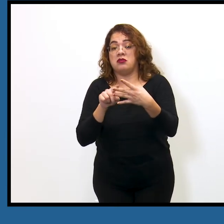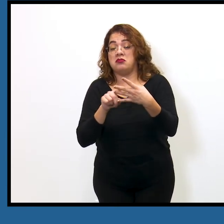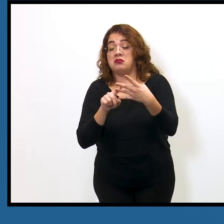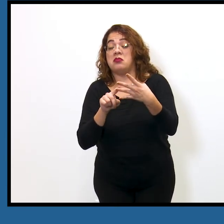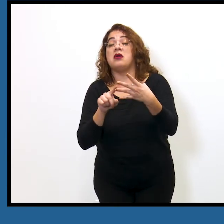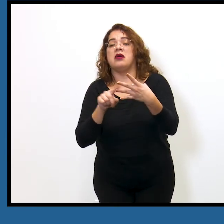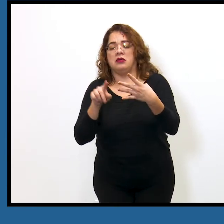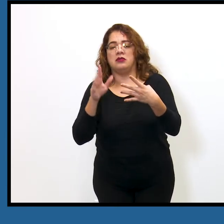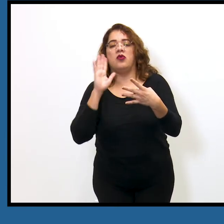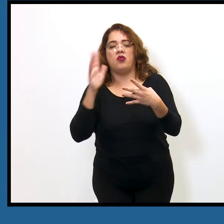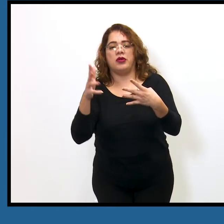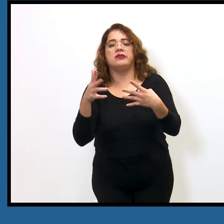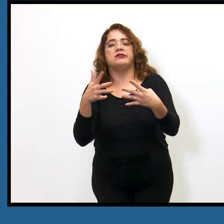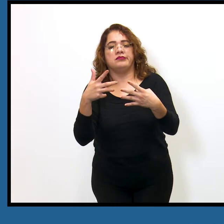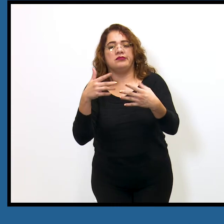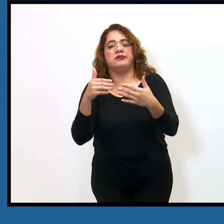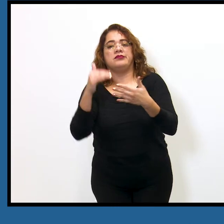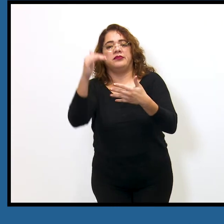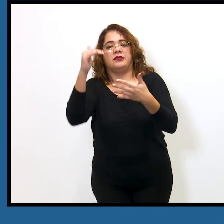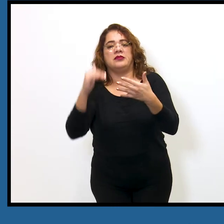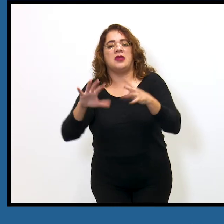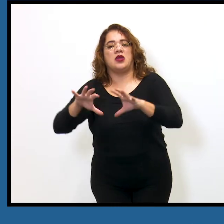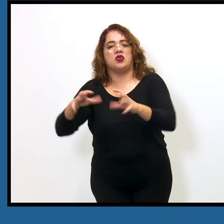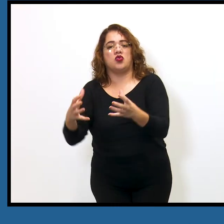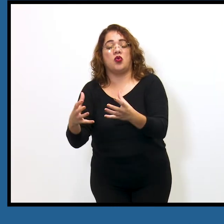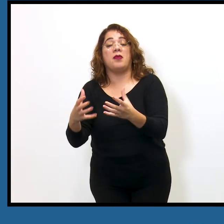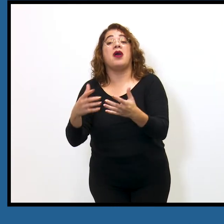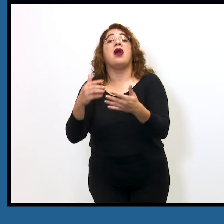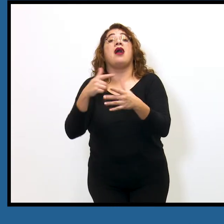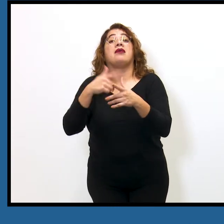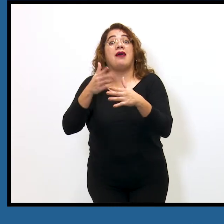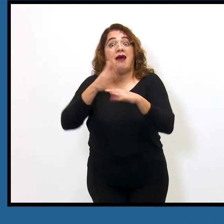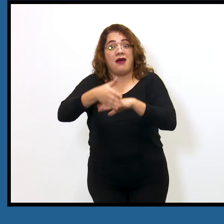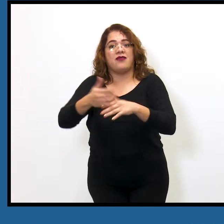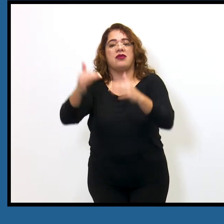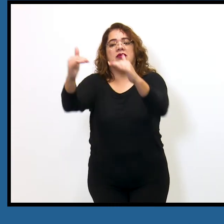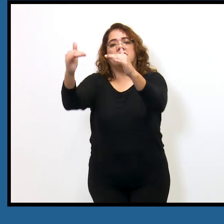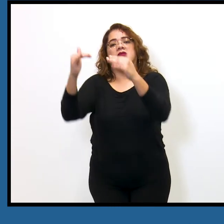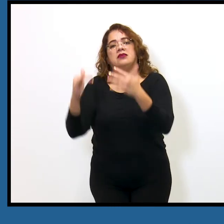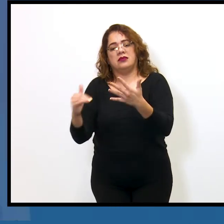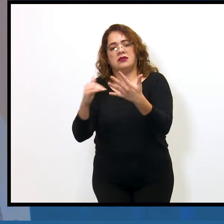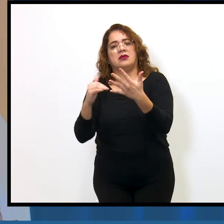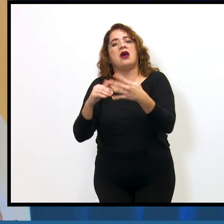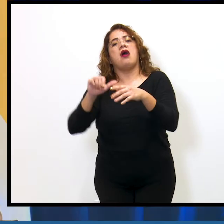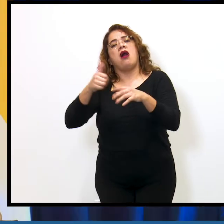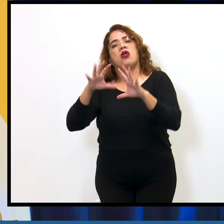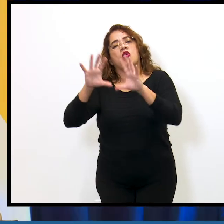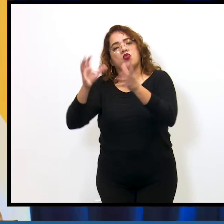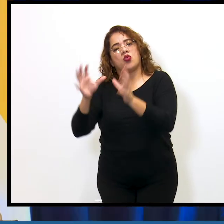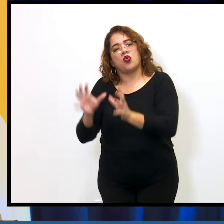to make sure that those folks know when it is their term to be able to be vaccinated.